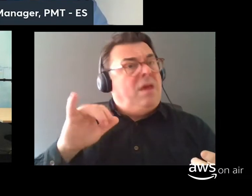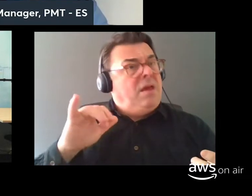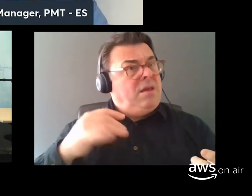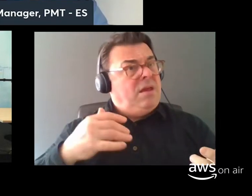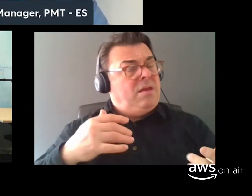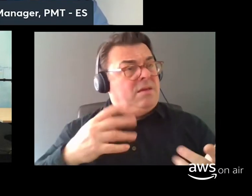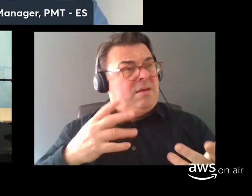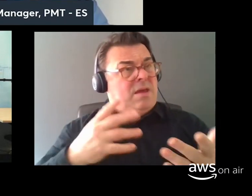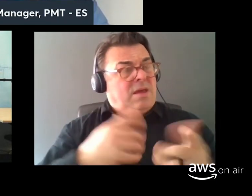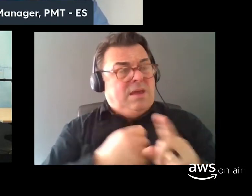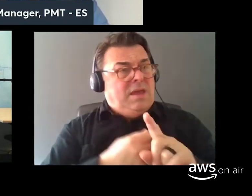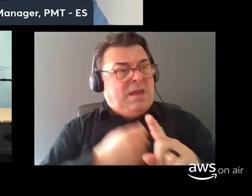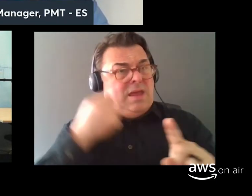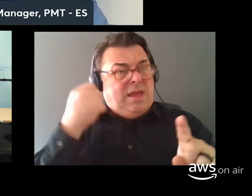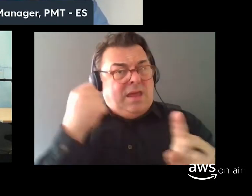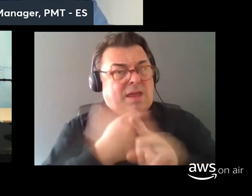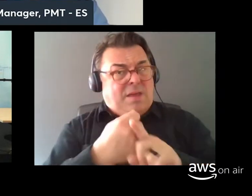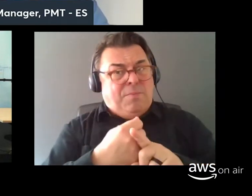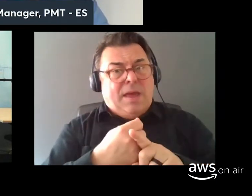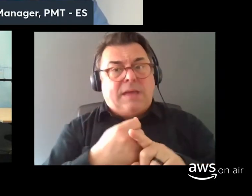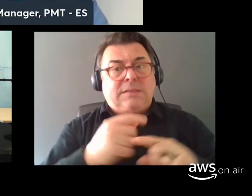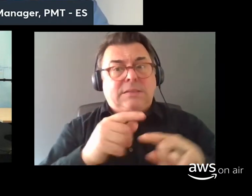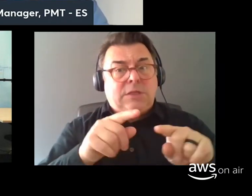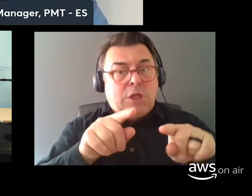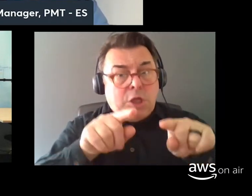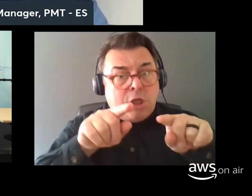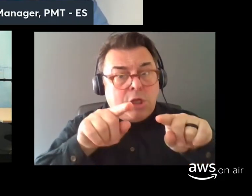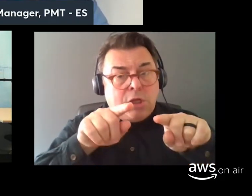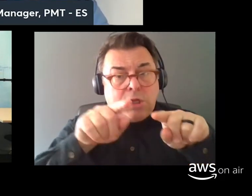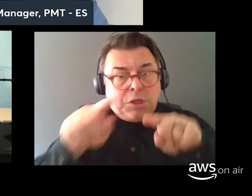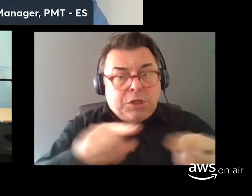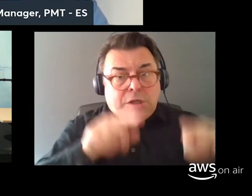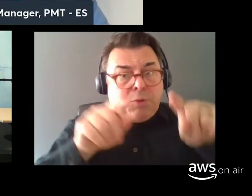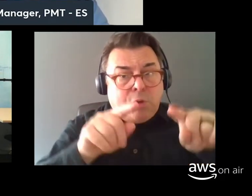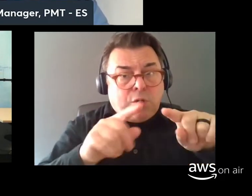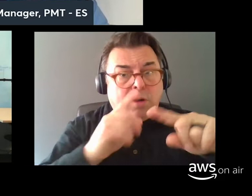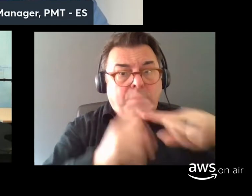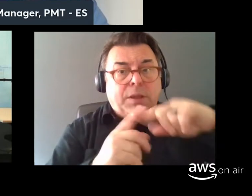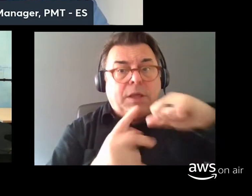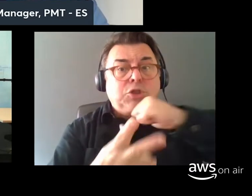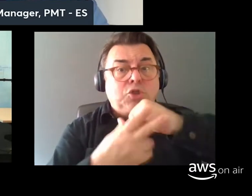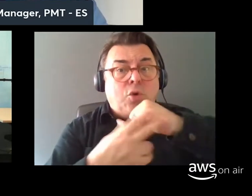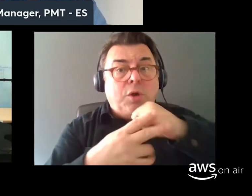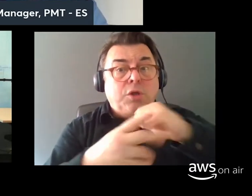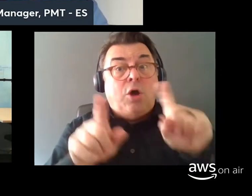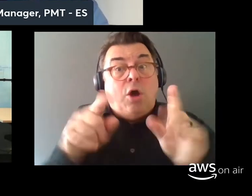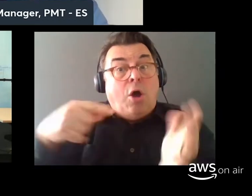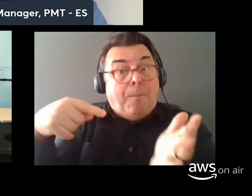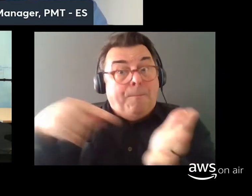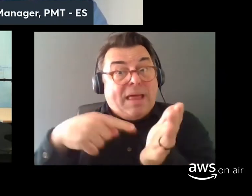on not just the compute and storage, but for billing as well, correct? Exactly.